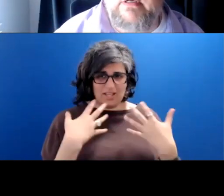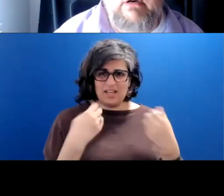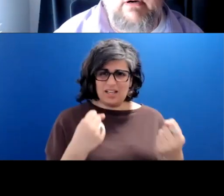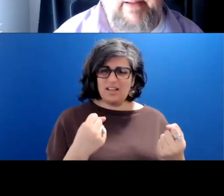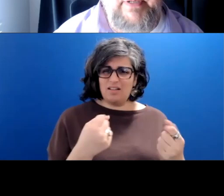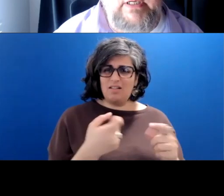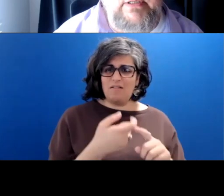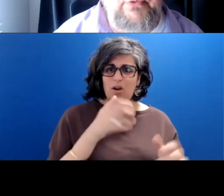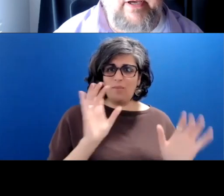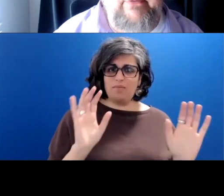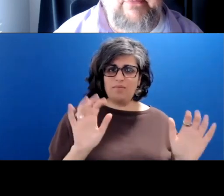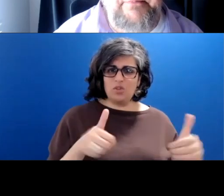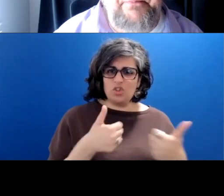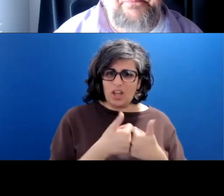that are are happening in their life.